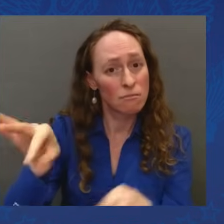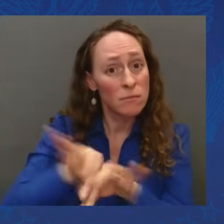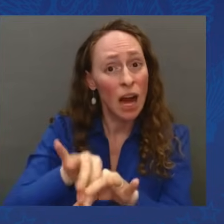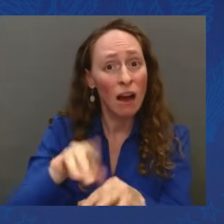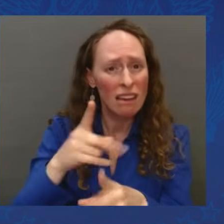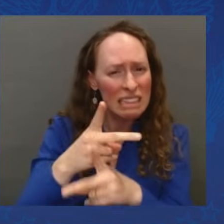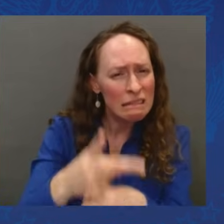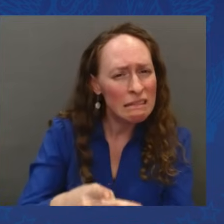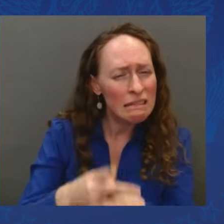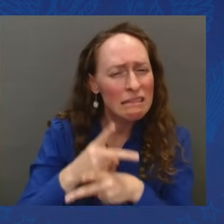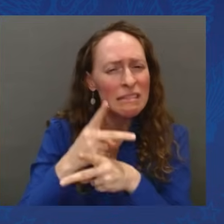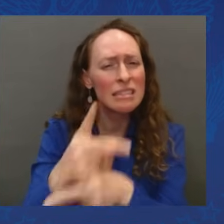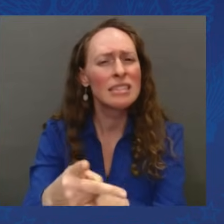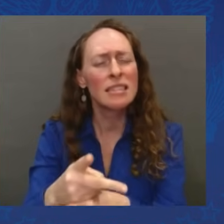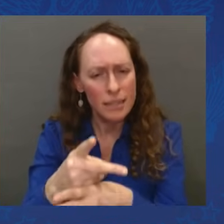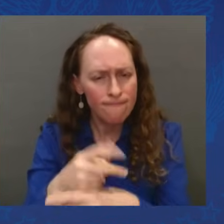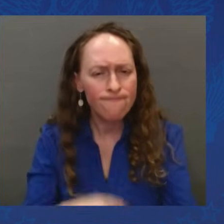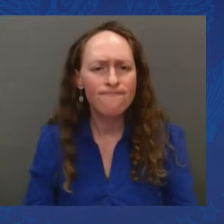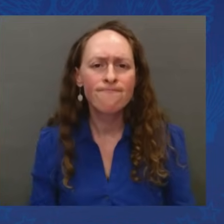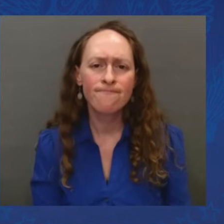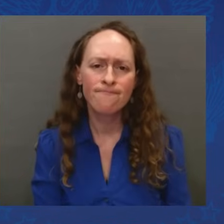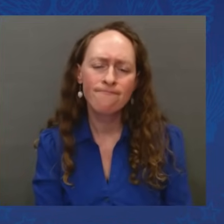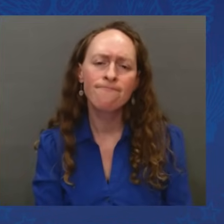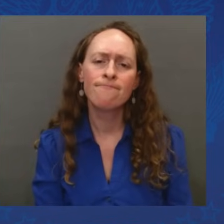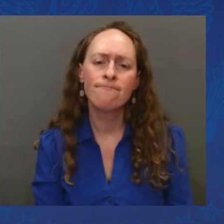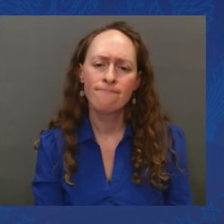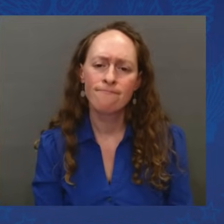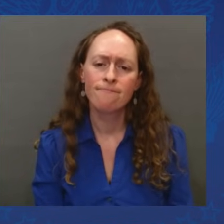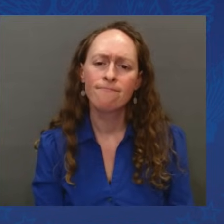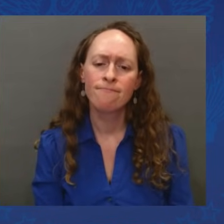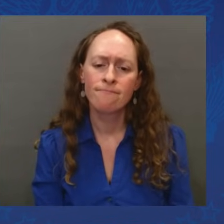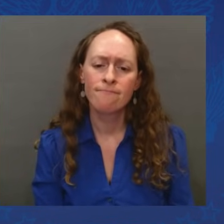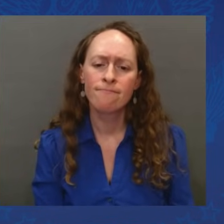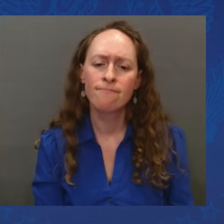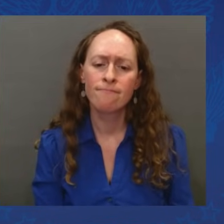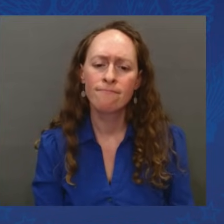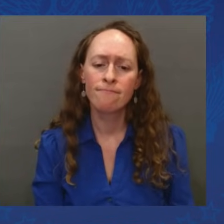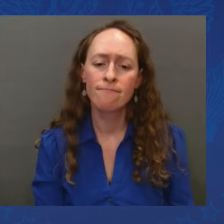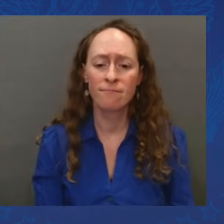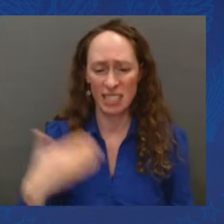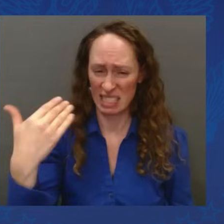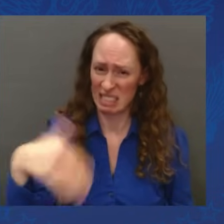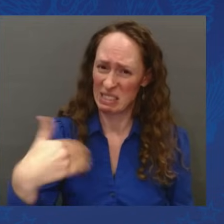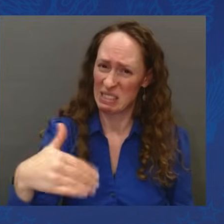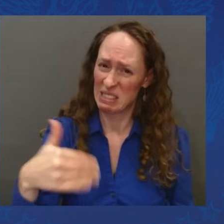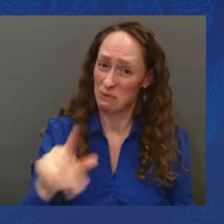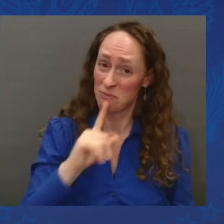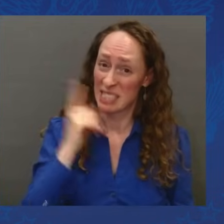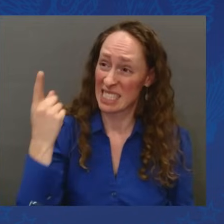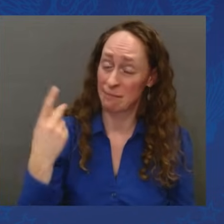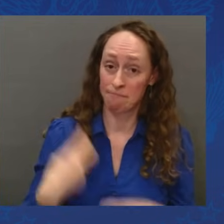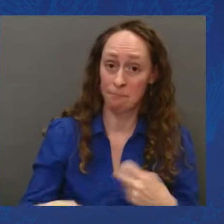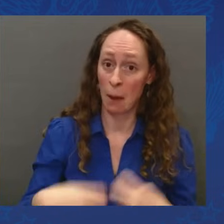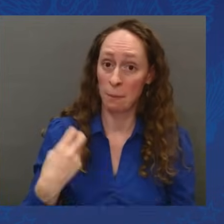there is a fair number of Hamas terrorists. Hamas has already said publicly that they plan